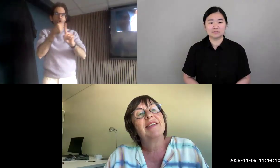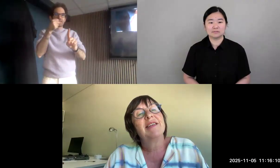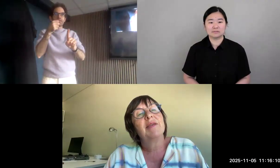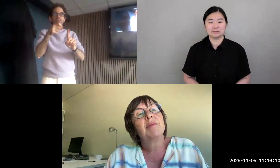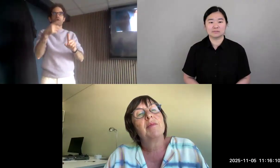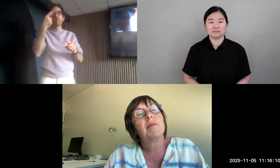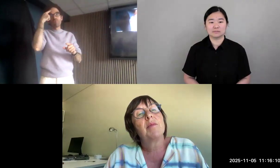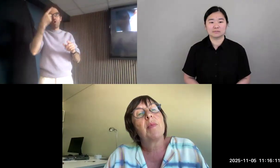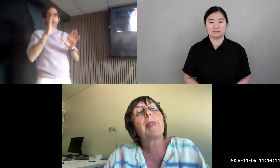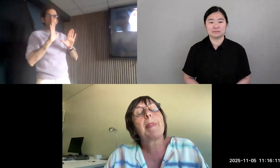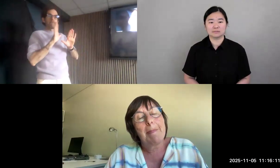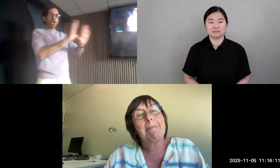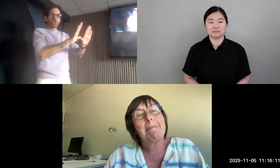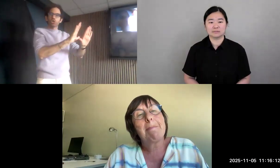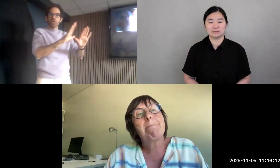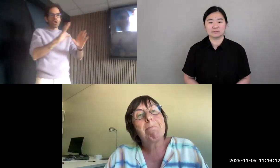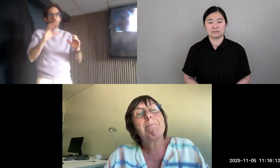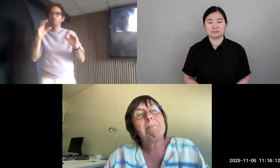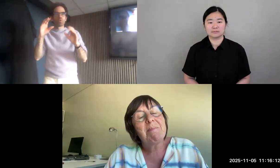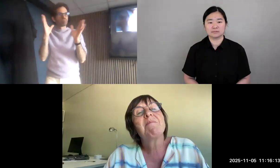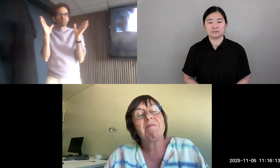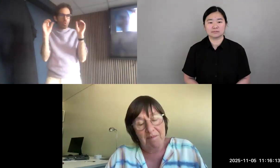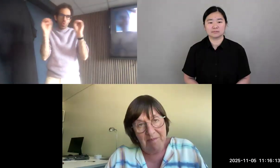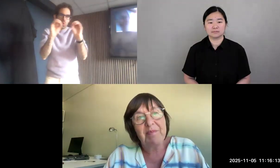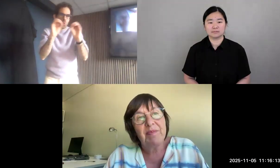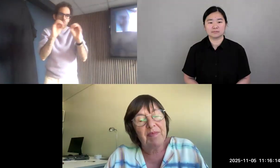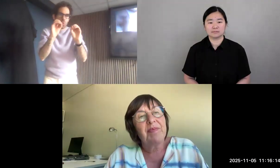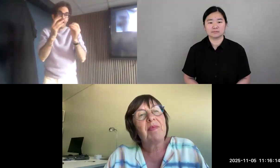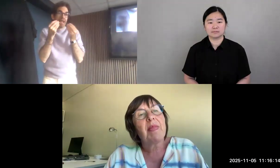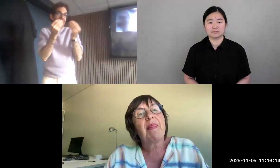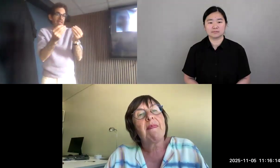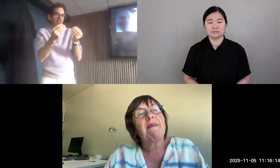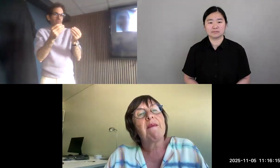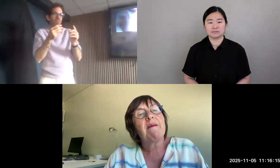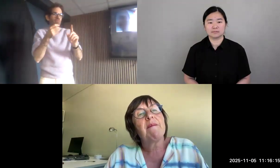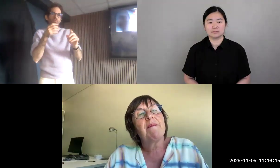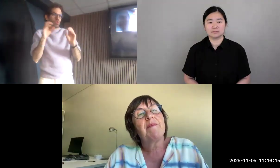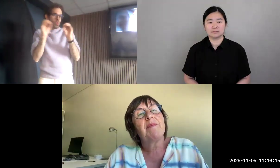Yeah, for the GIVE causative…